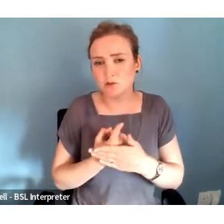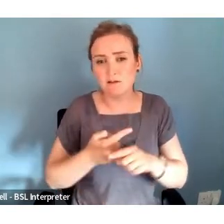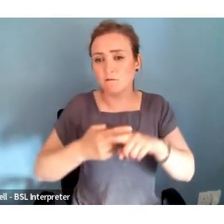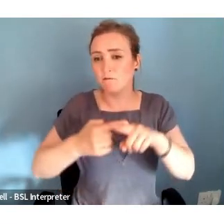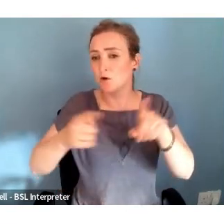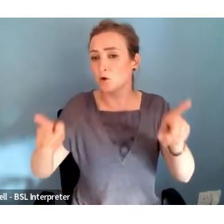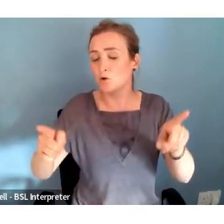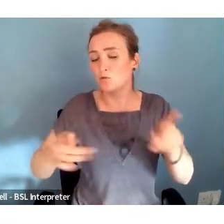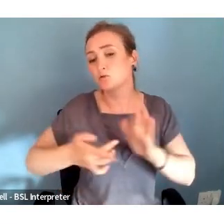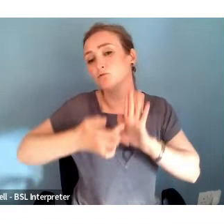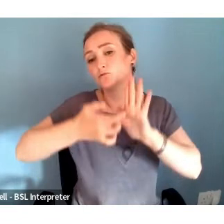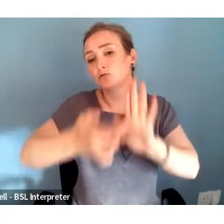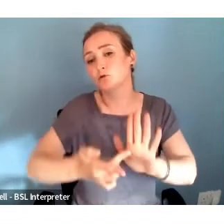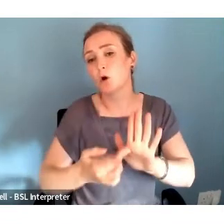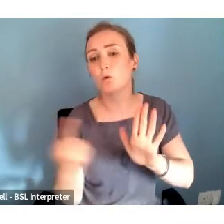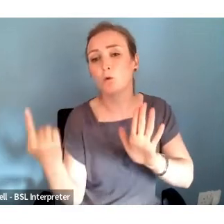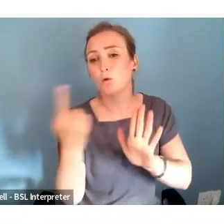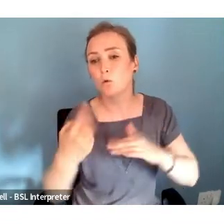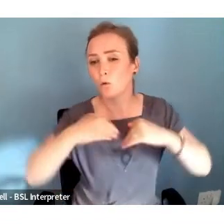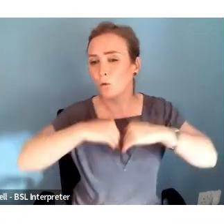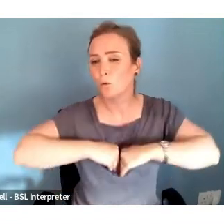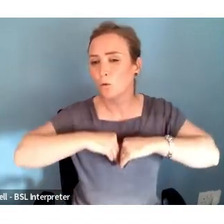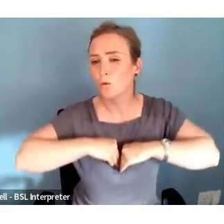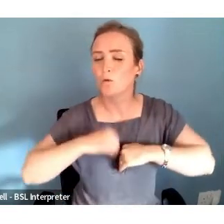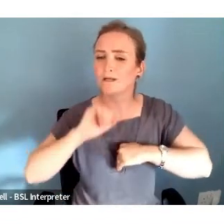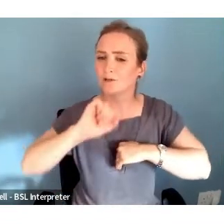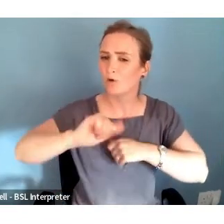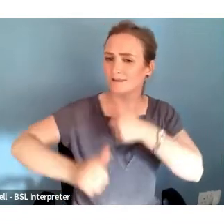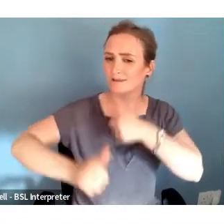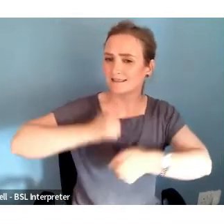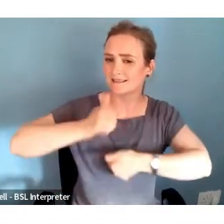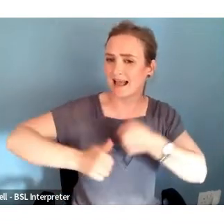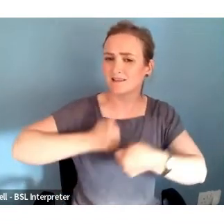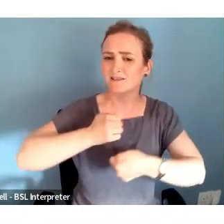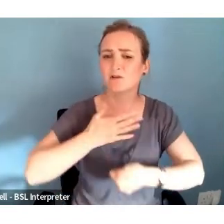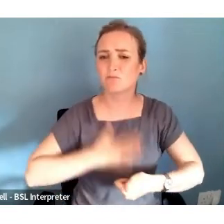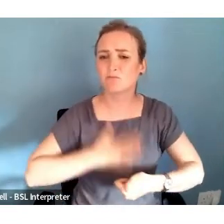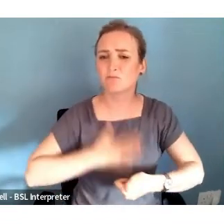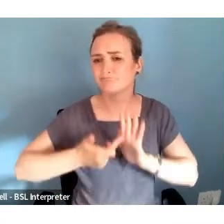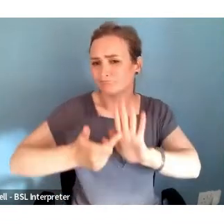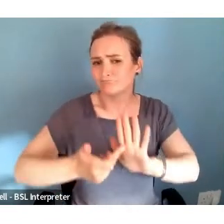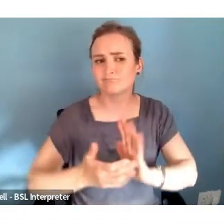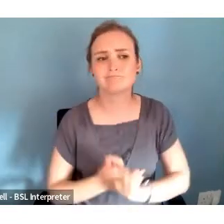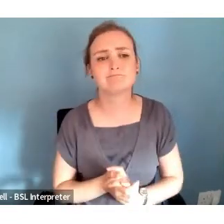opportunity to shine send show us your talents. Please litz know if there is anything we can do to make sure the